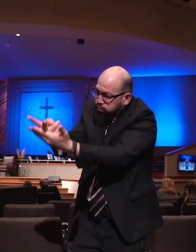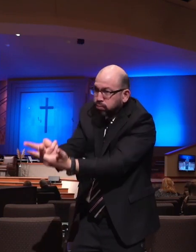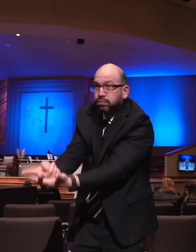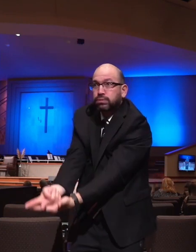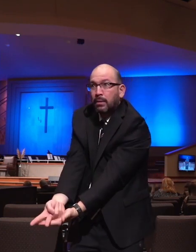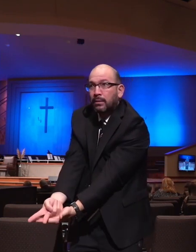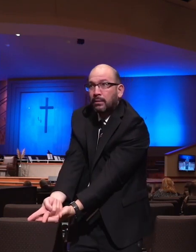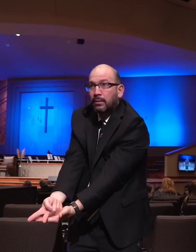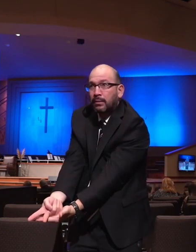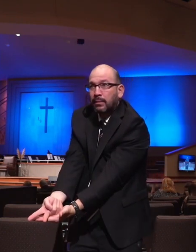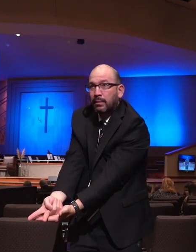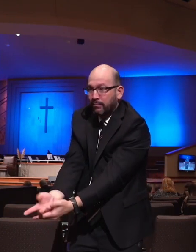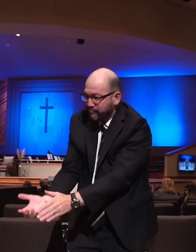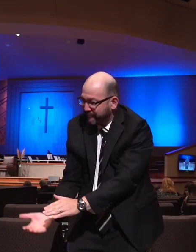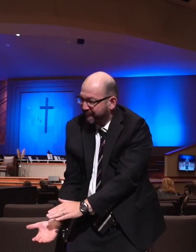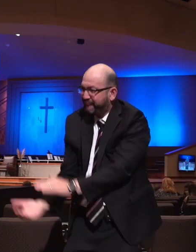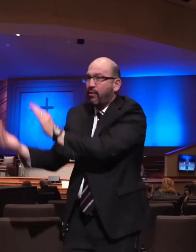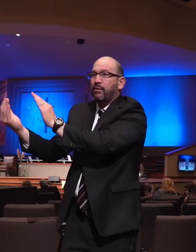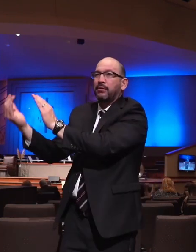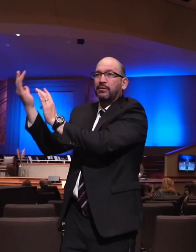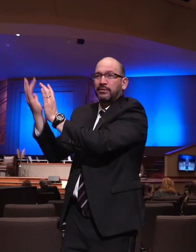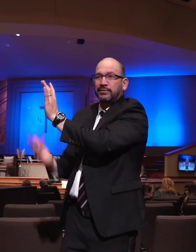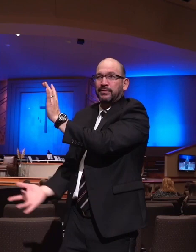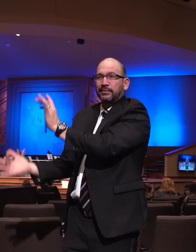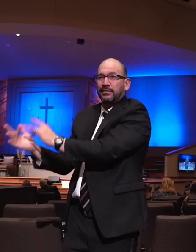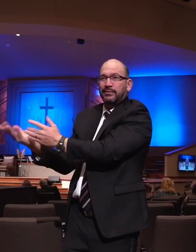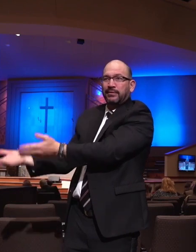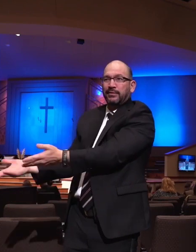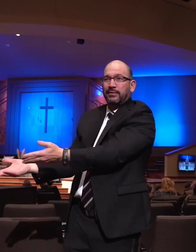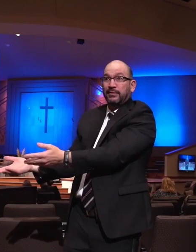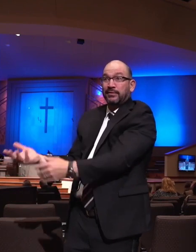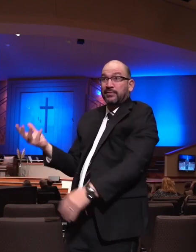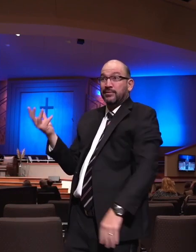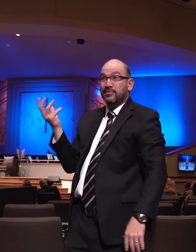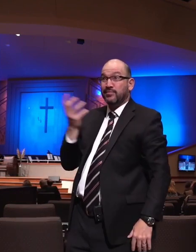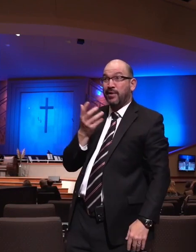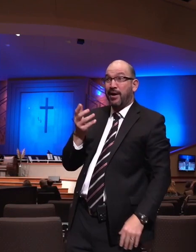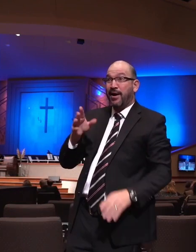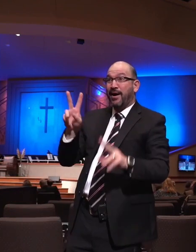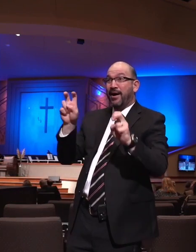the couch into the midst before Jesus now that is an open house